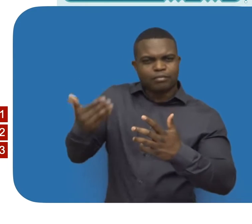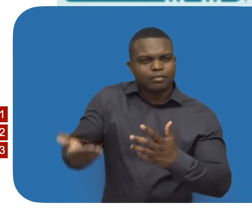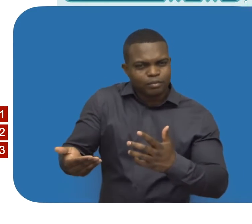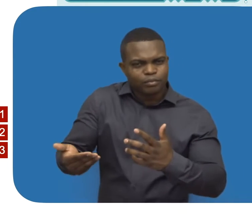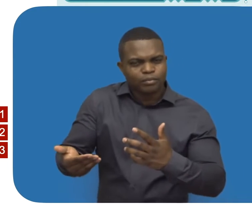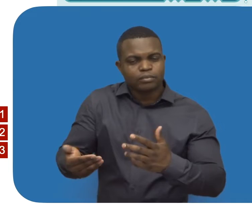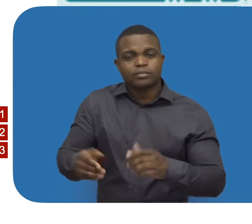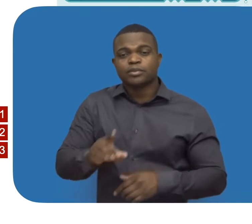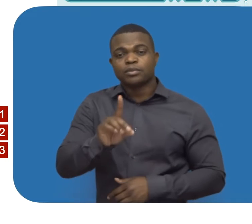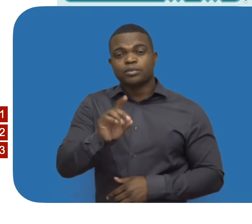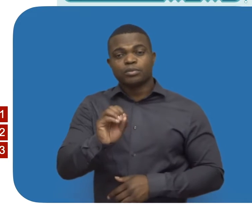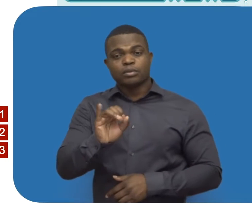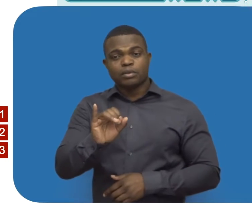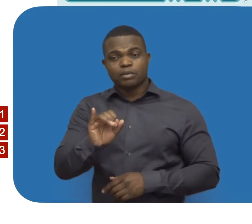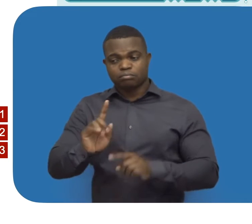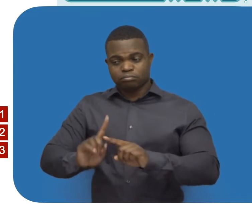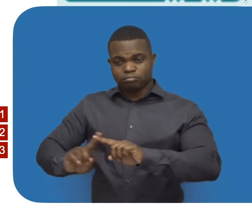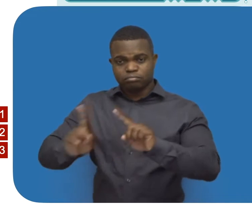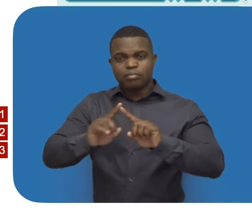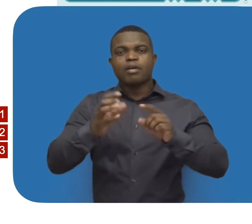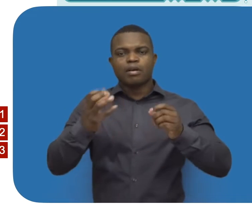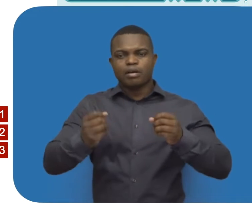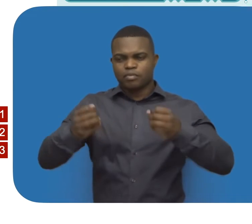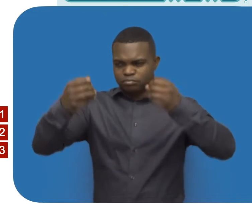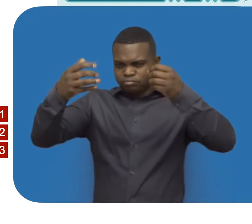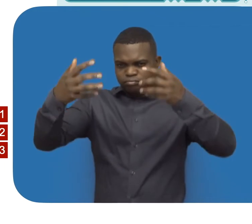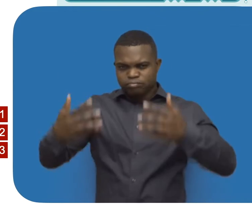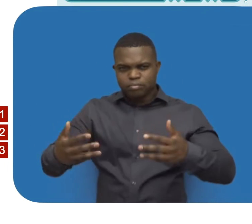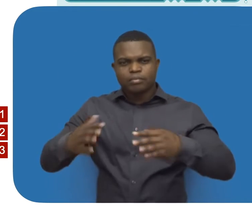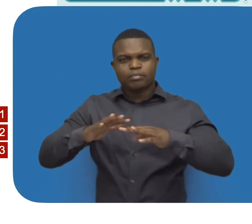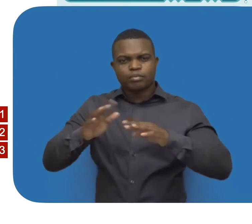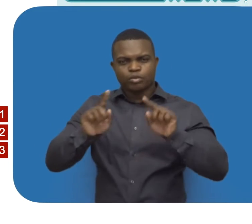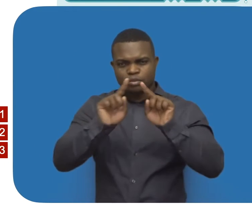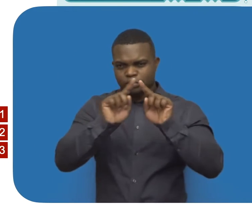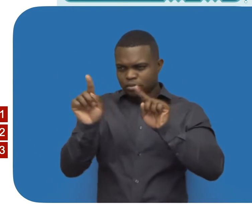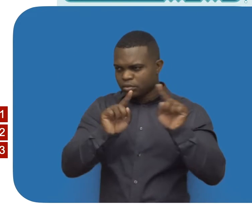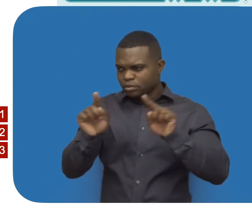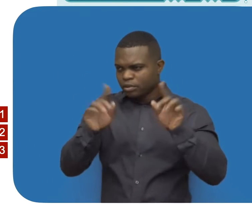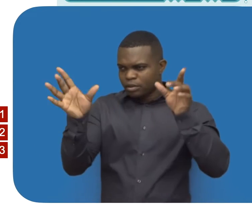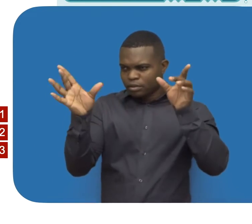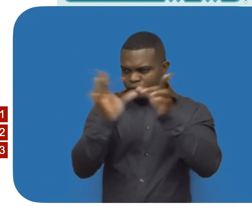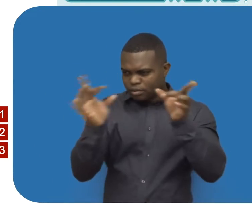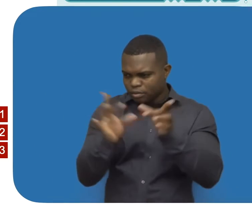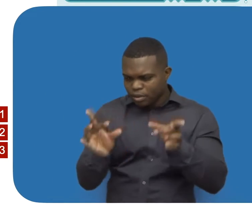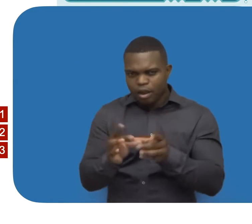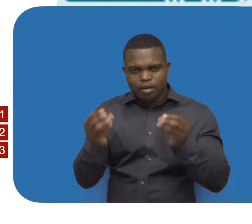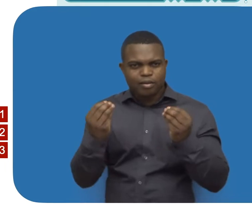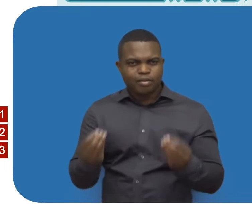All of these DOIs are then given qualified references to clarify how they are related to each other.